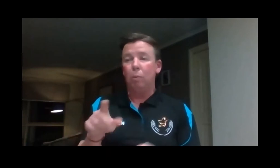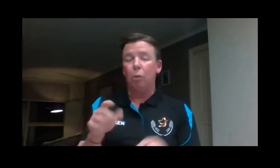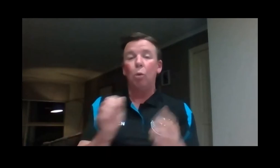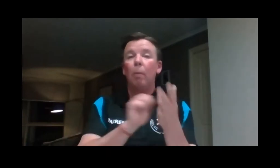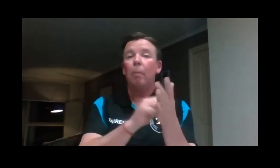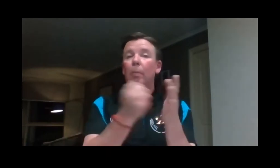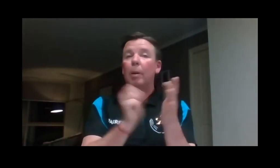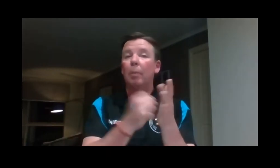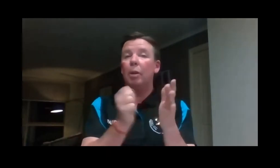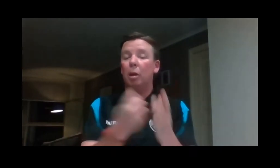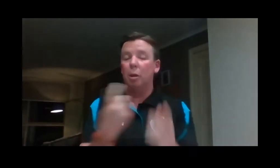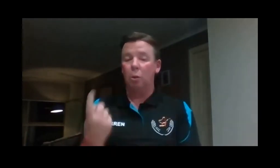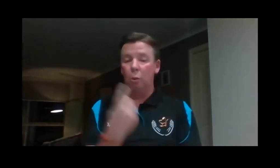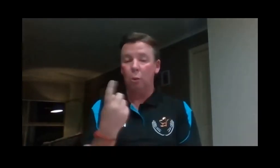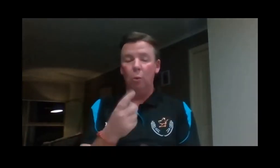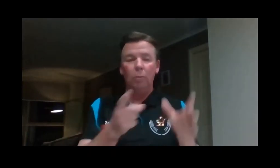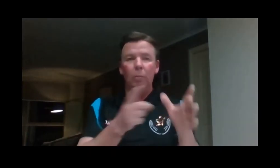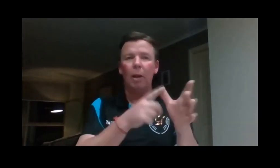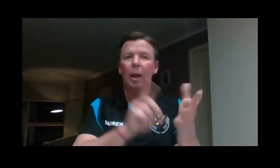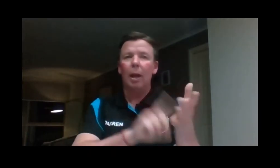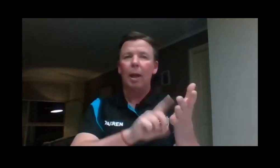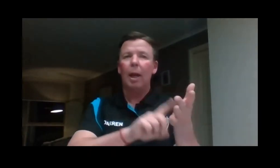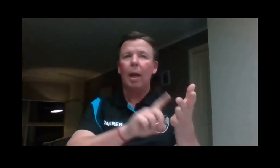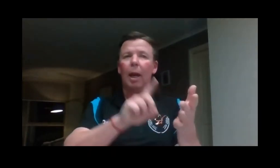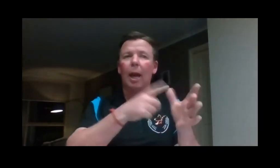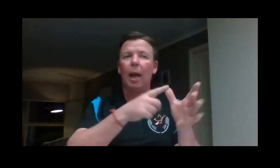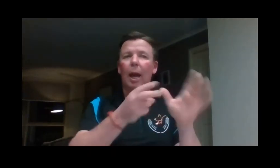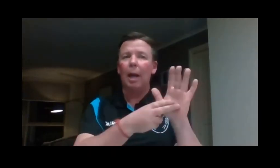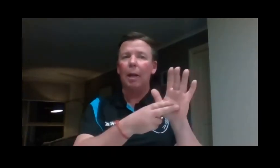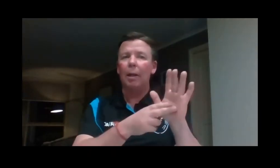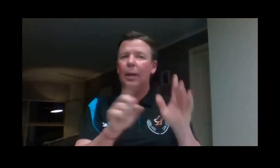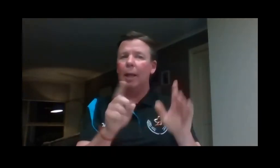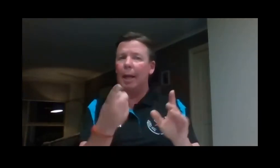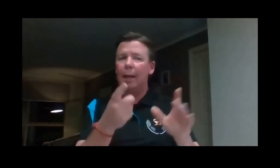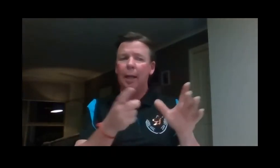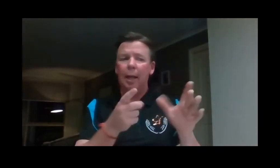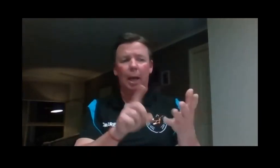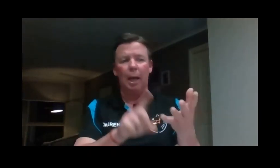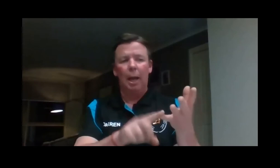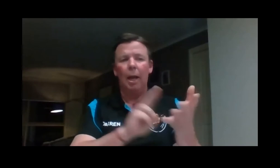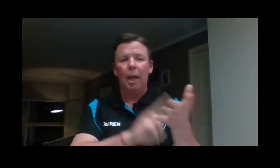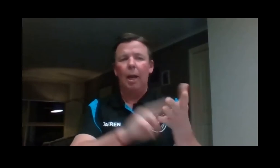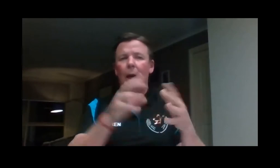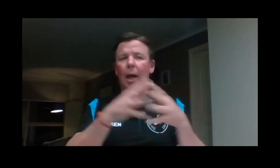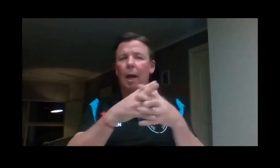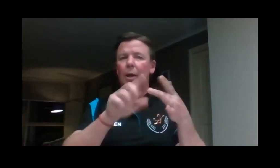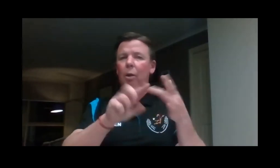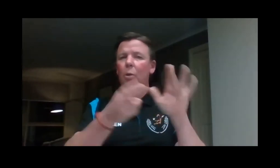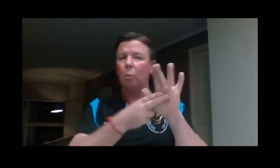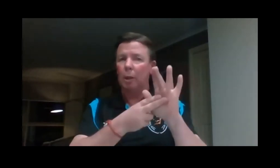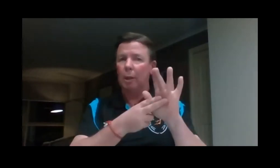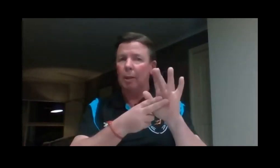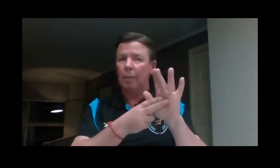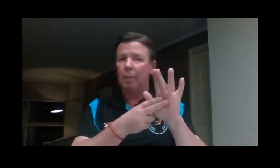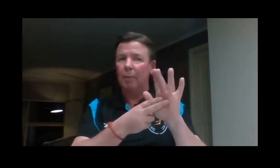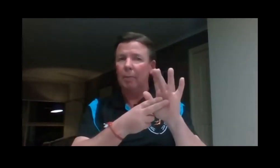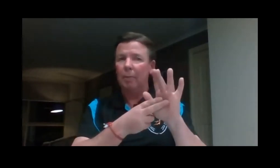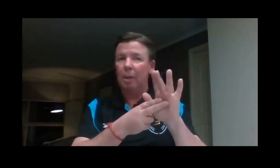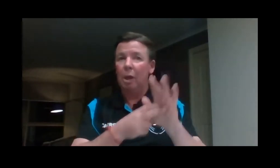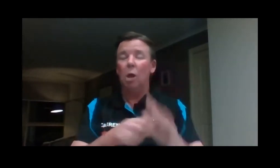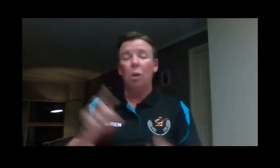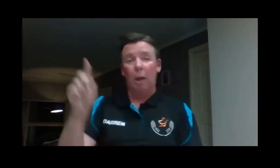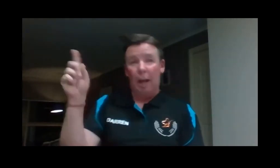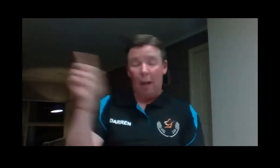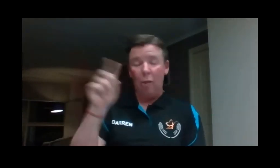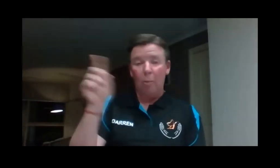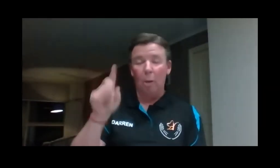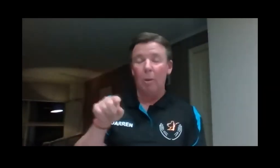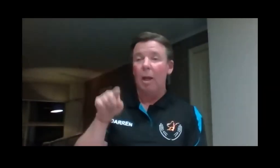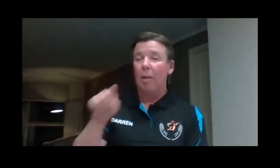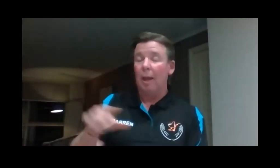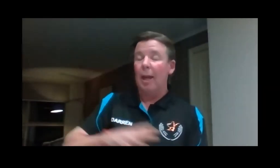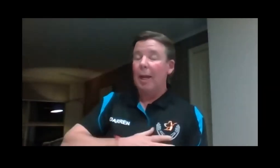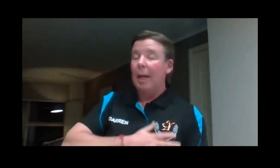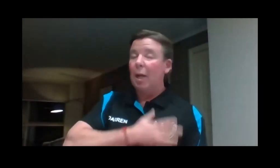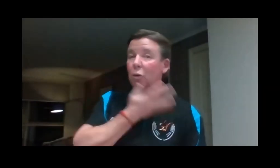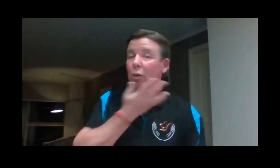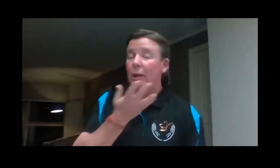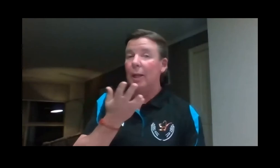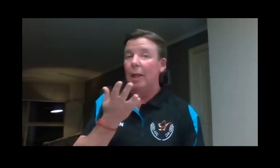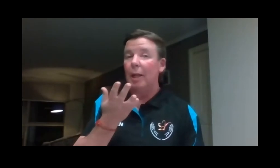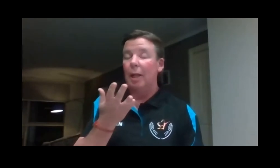I thought, if they publish the book for me, then that will be amazing.